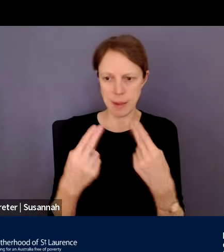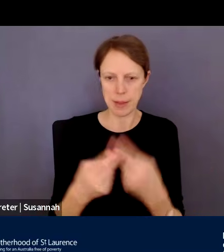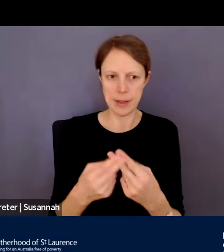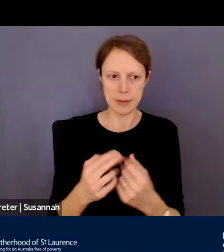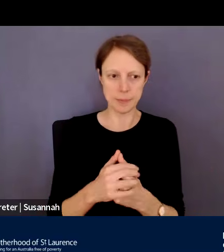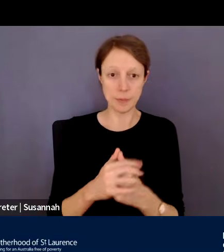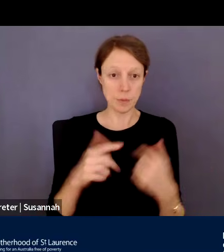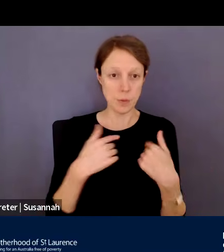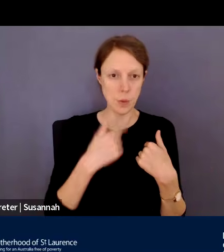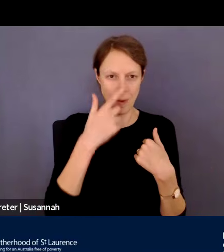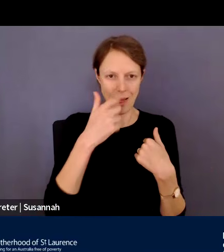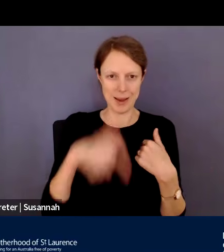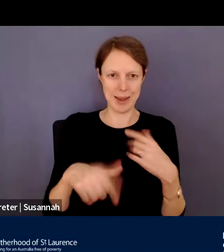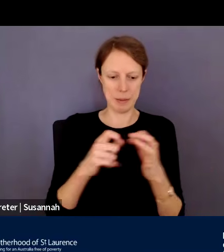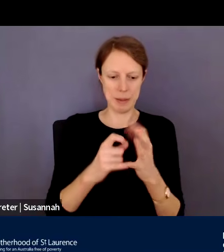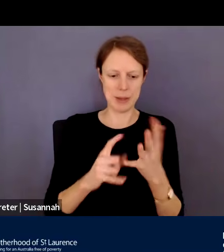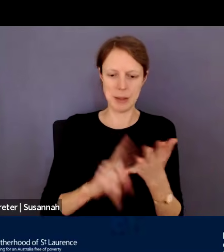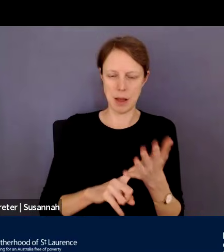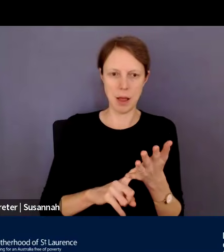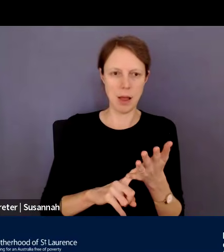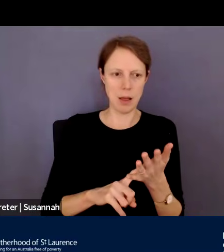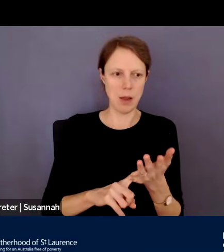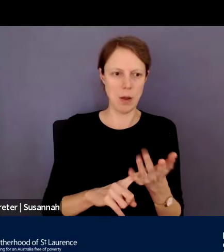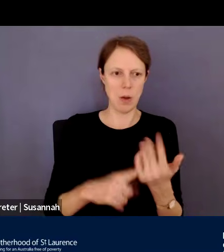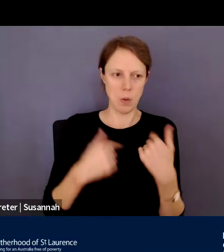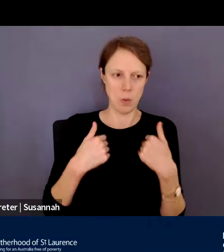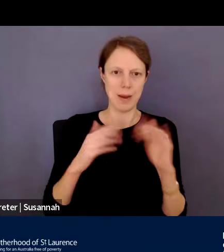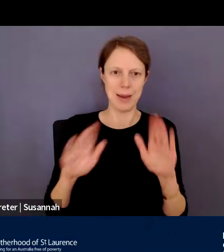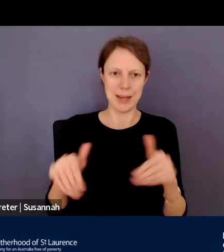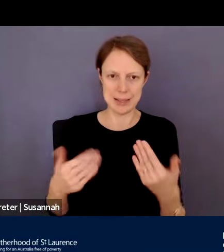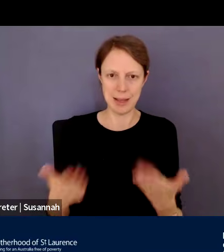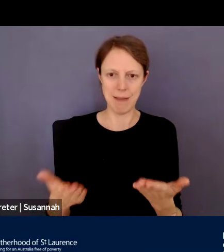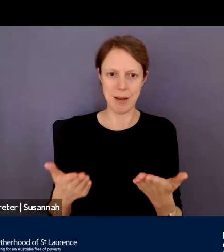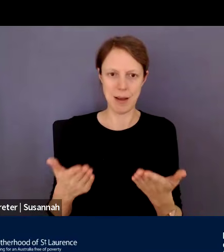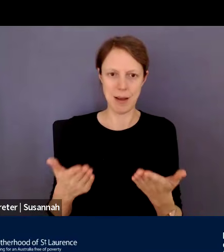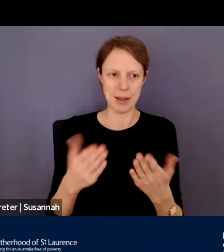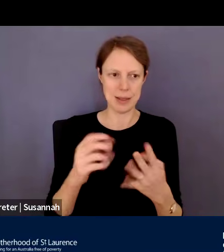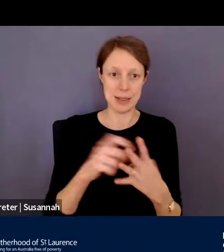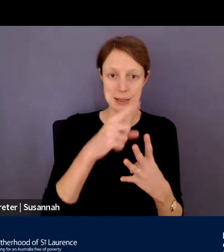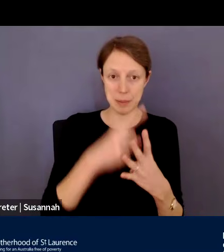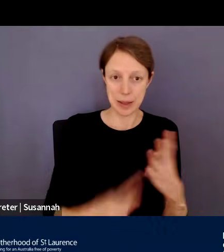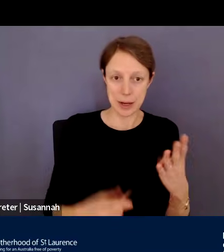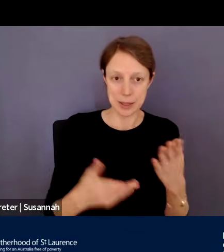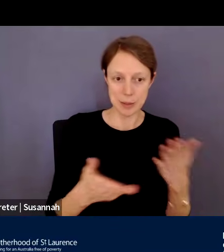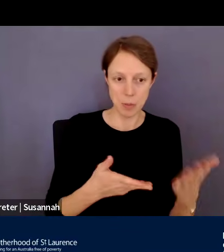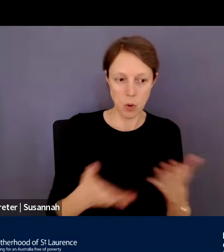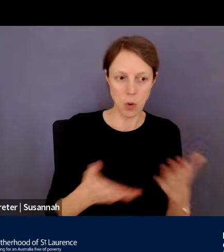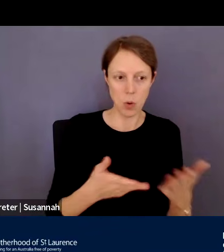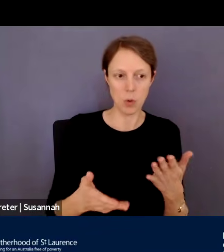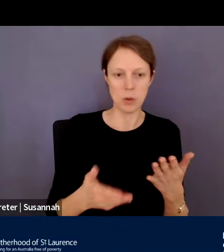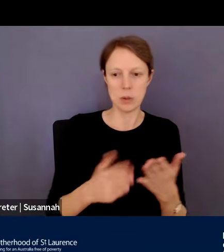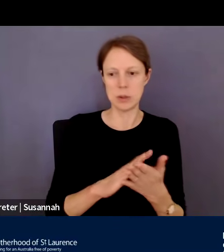of St Laurence that we are delivering disability supports, we are delivering HIPPY programs and we